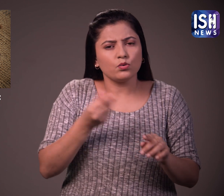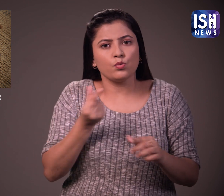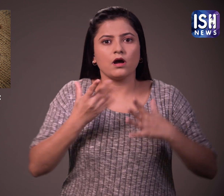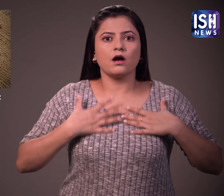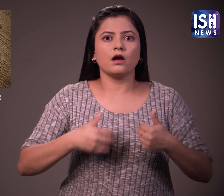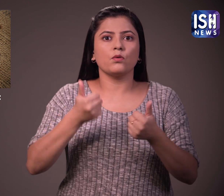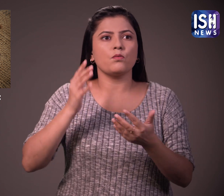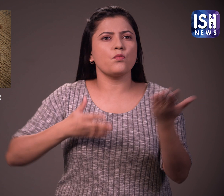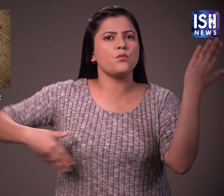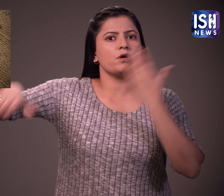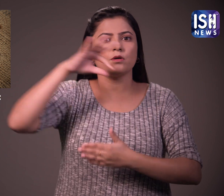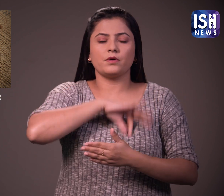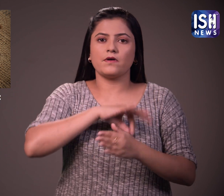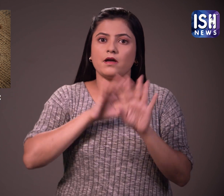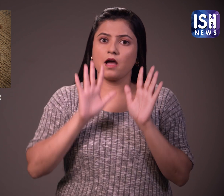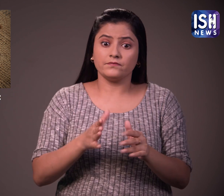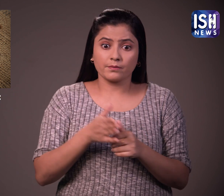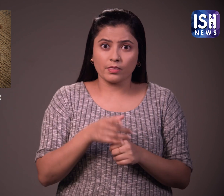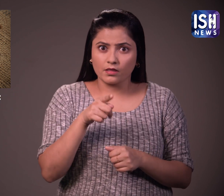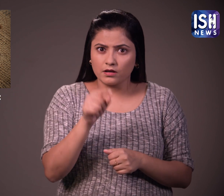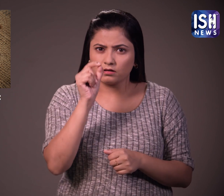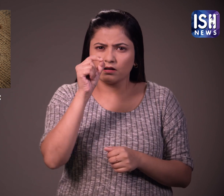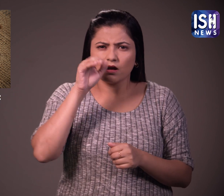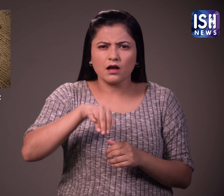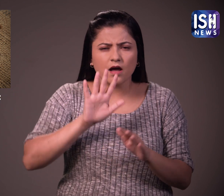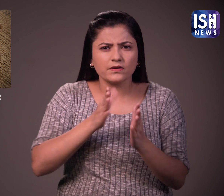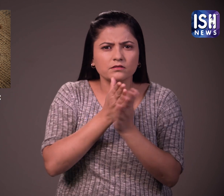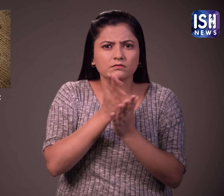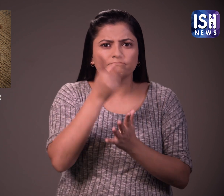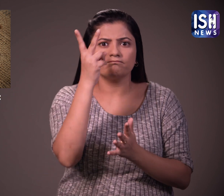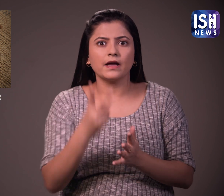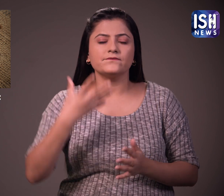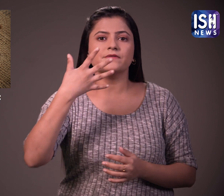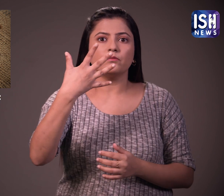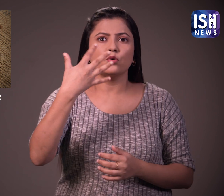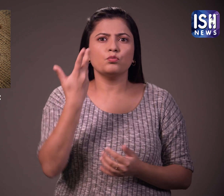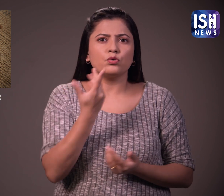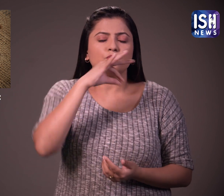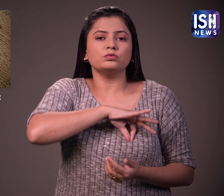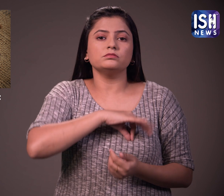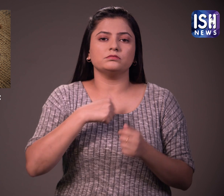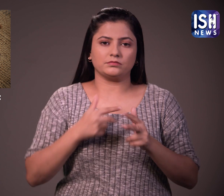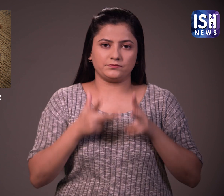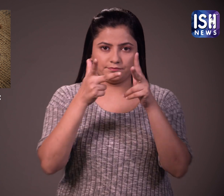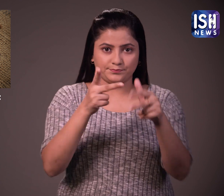It has a lot of health benfits. Let me tell you the five health benefits of sesame seeds.